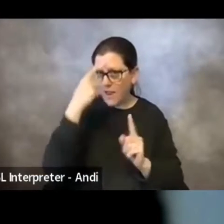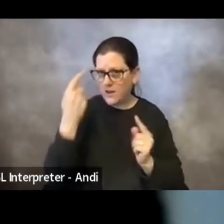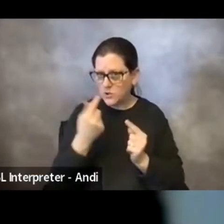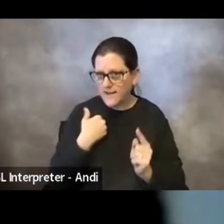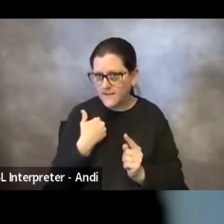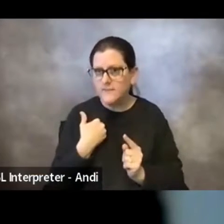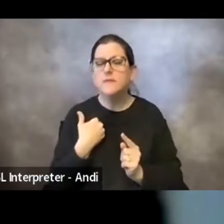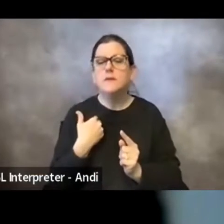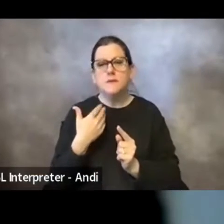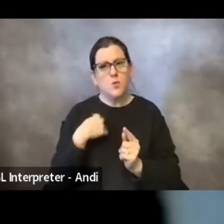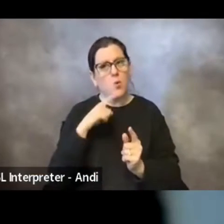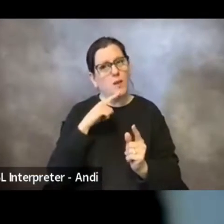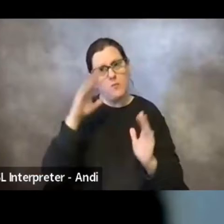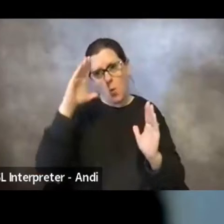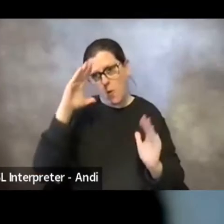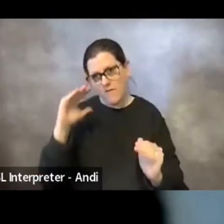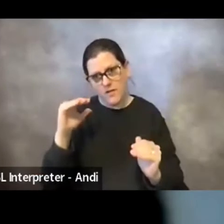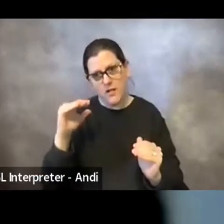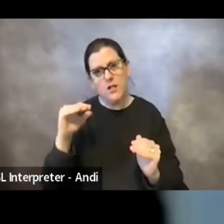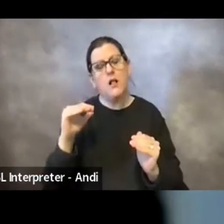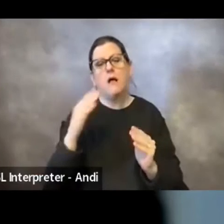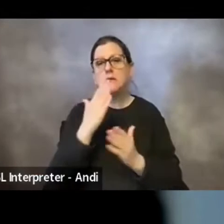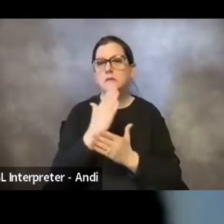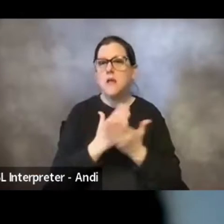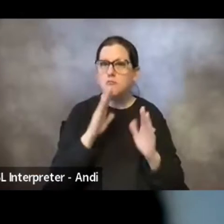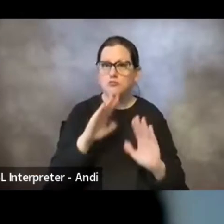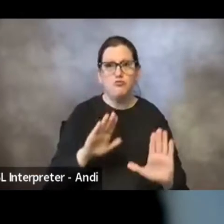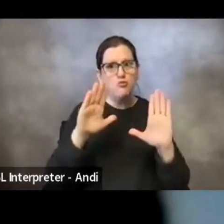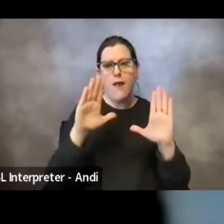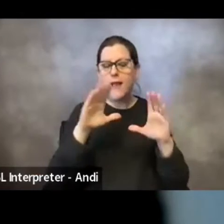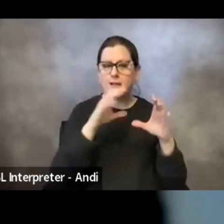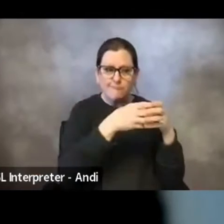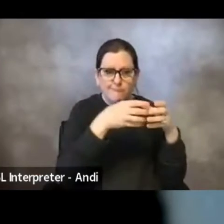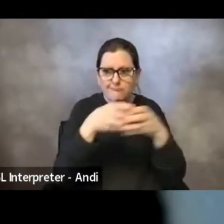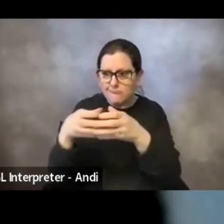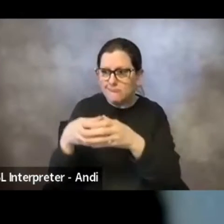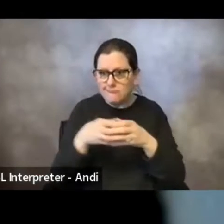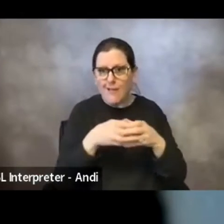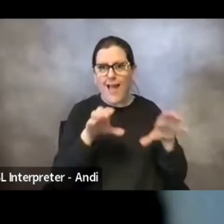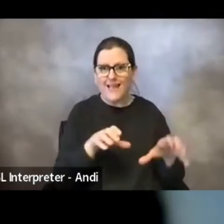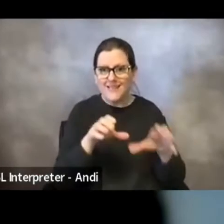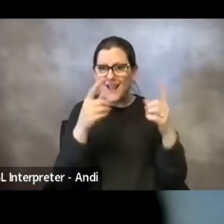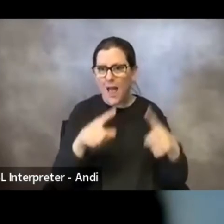there's there's some really good pockets of activities going on around the country around that issue, some states that have